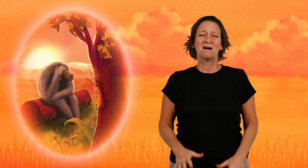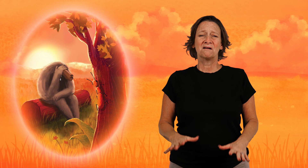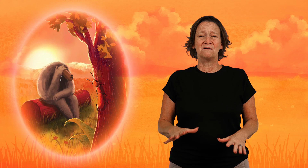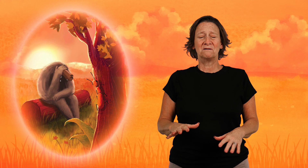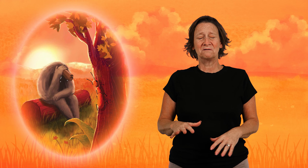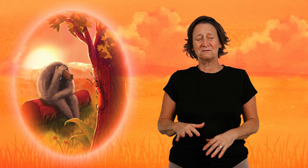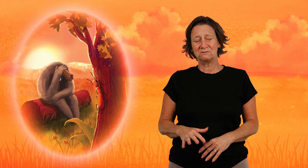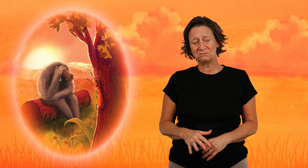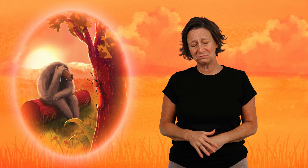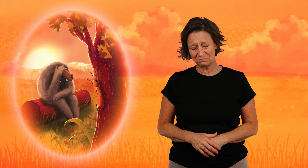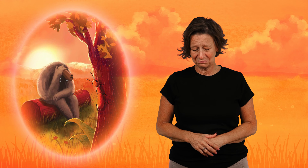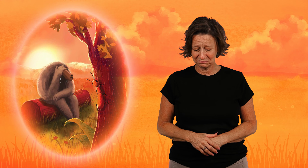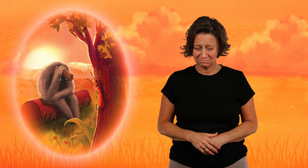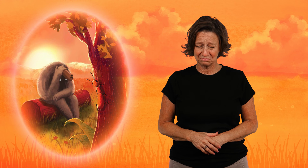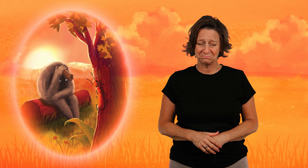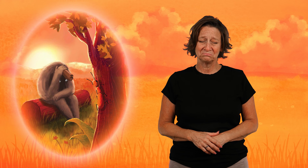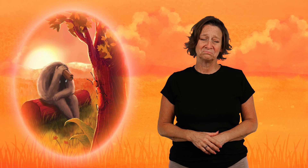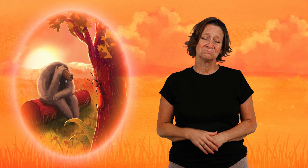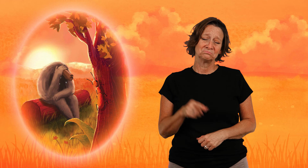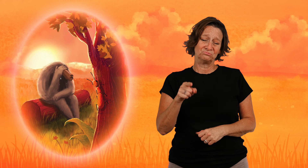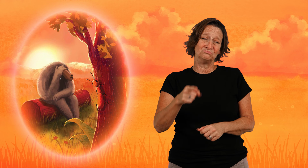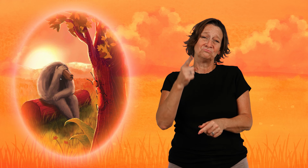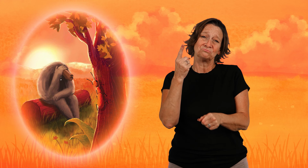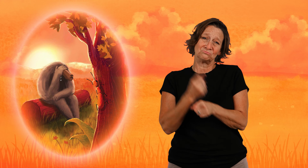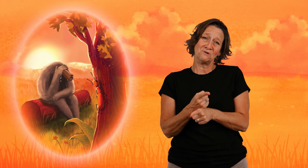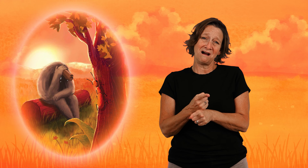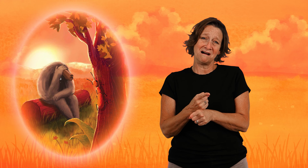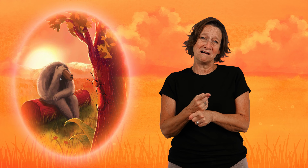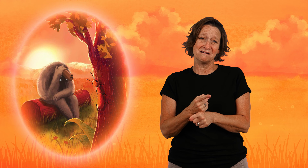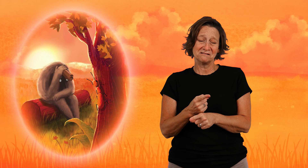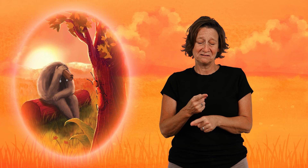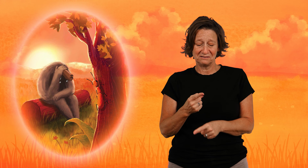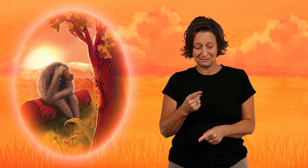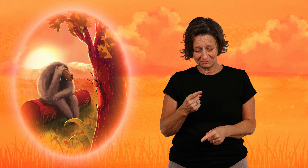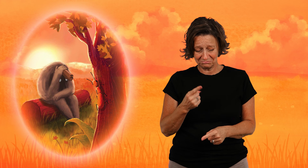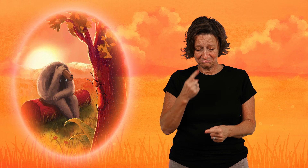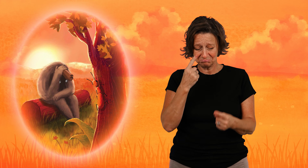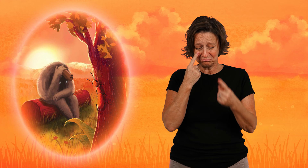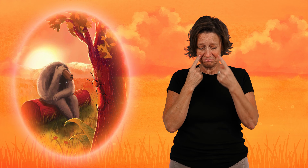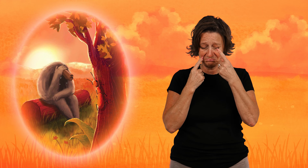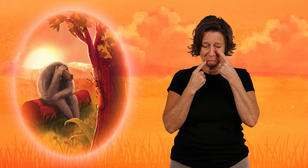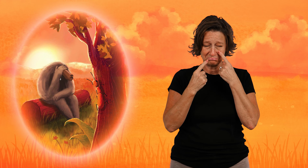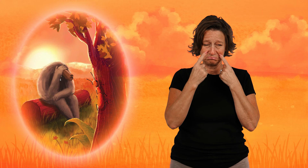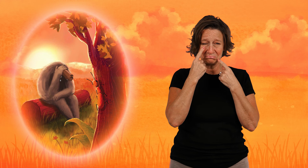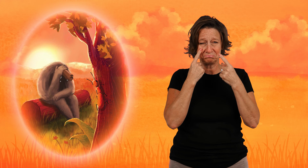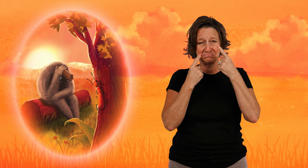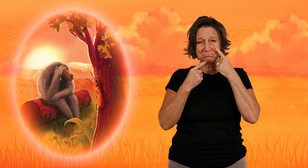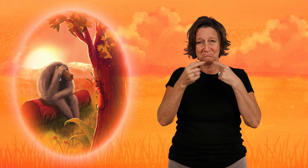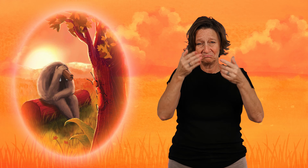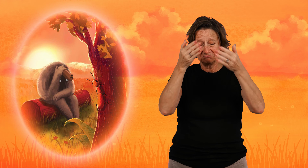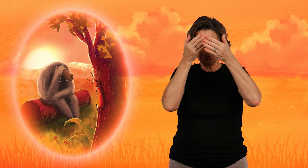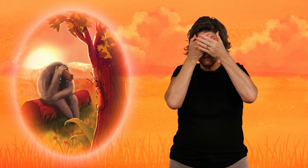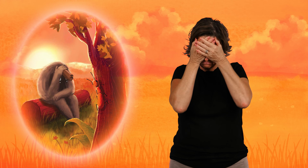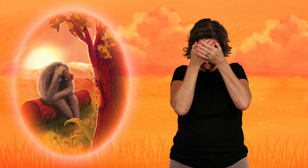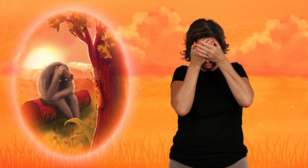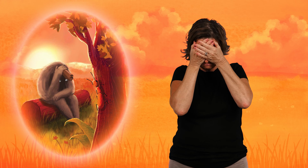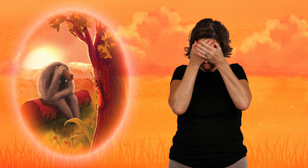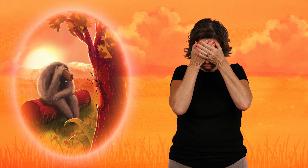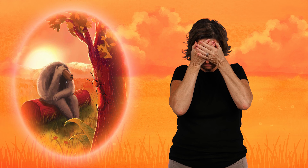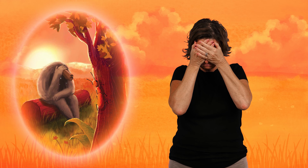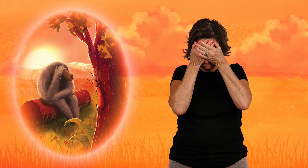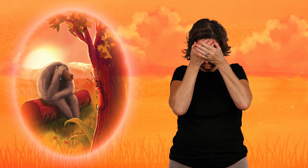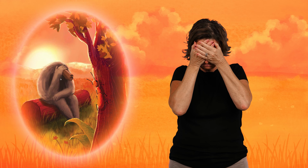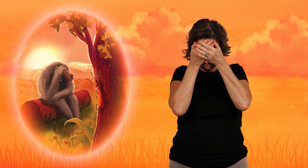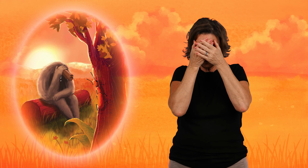Oh no! You’re right,” Baboon cried as he covered his face in shame.